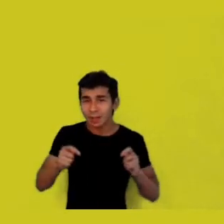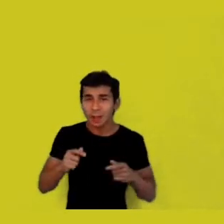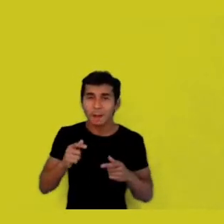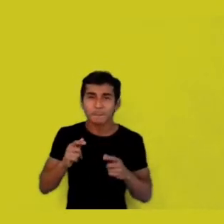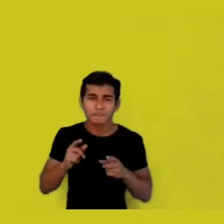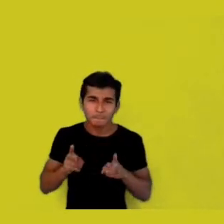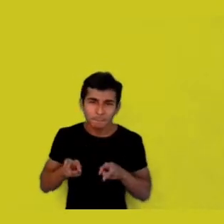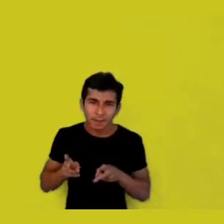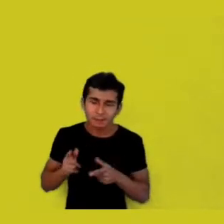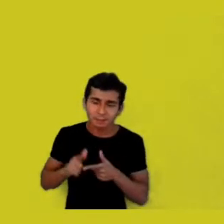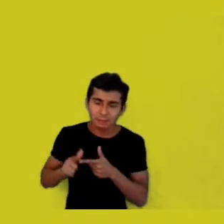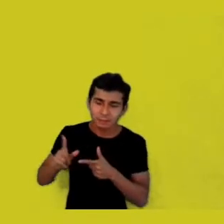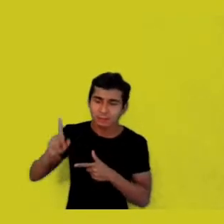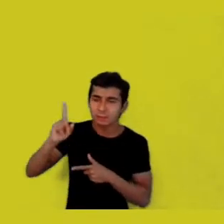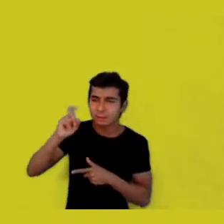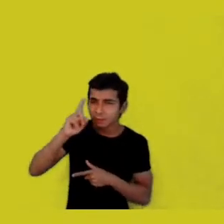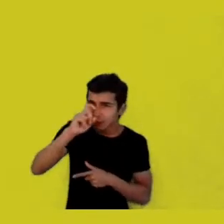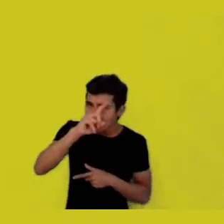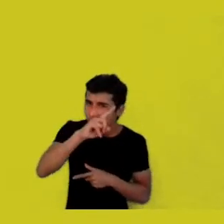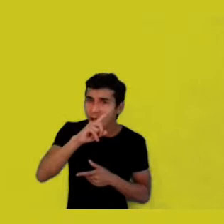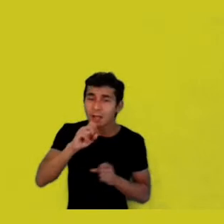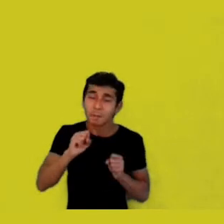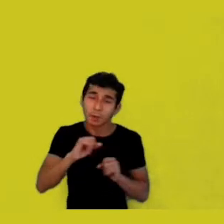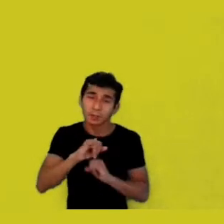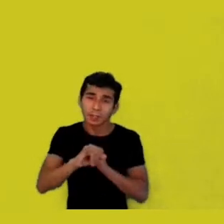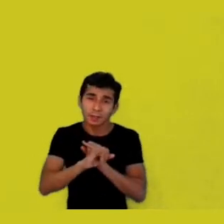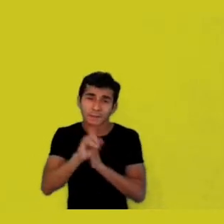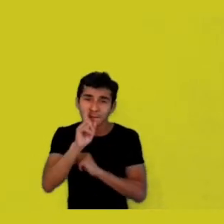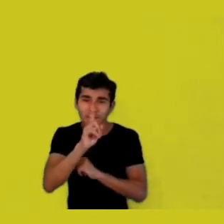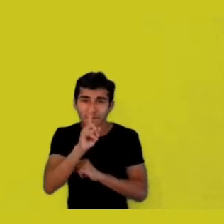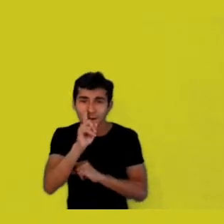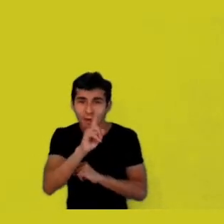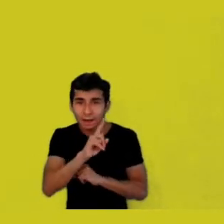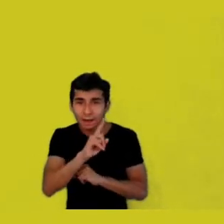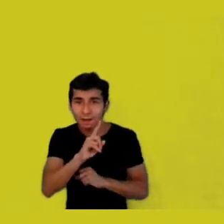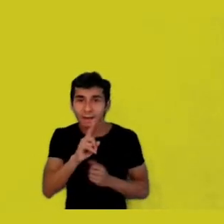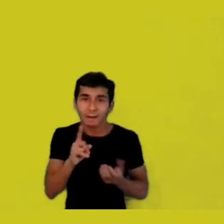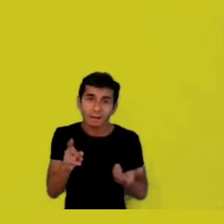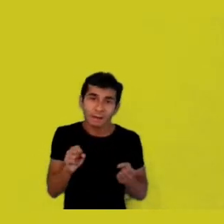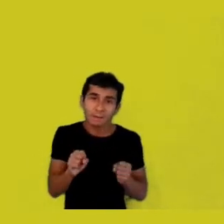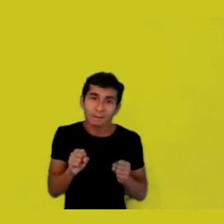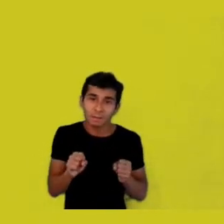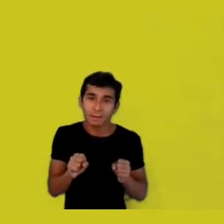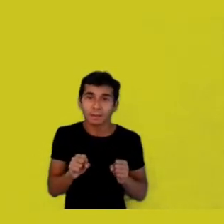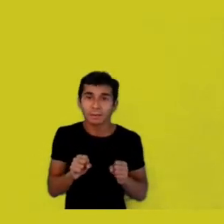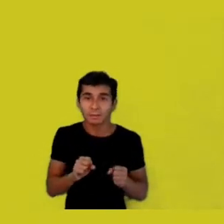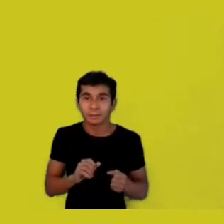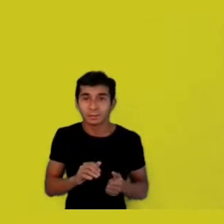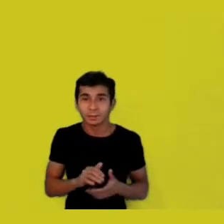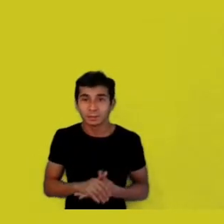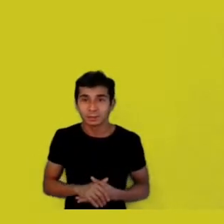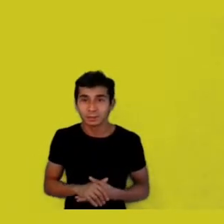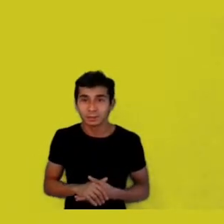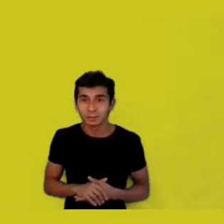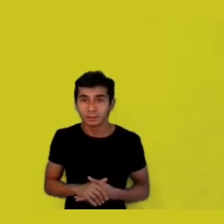I mean, if we live the replacement of politics with economy